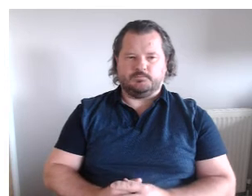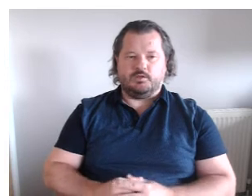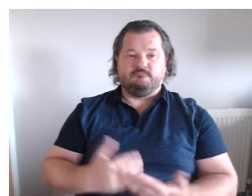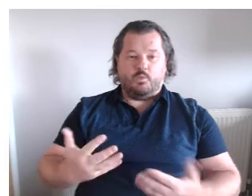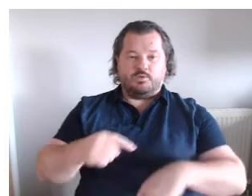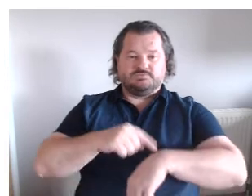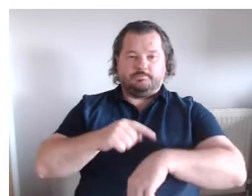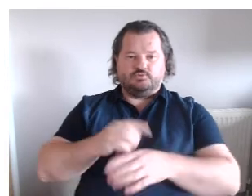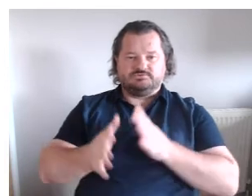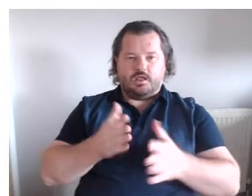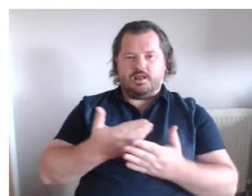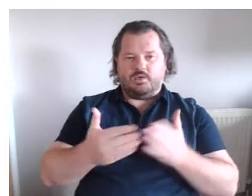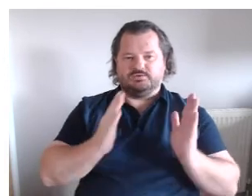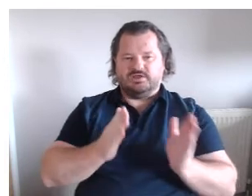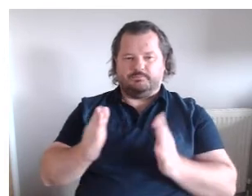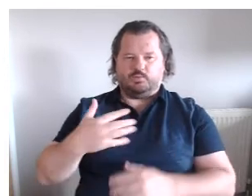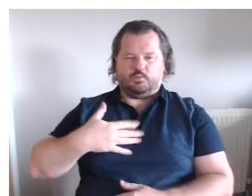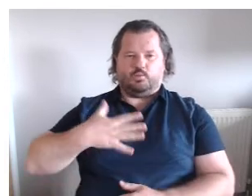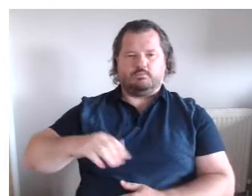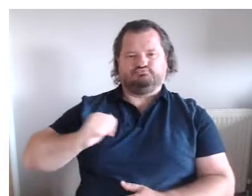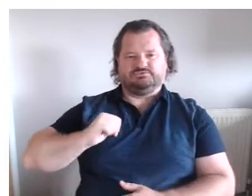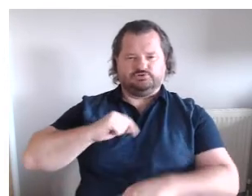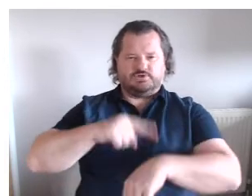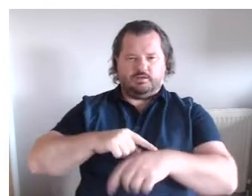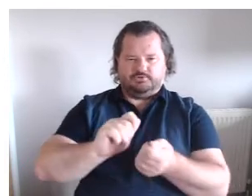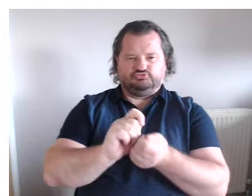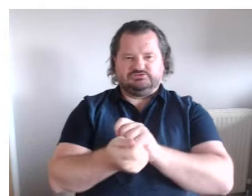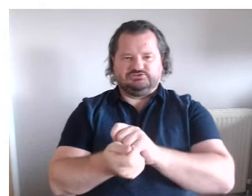For temporal sign language segmentation, we want to predict the time of the transition